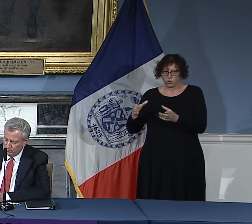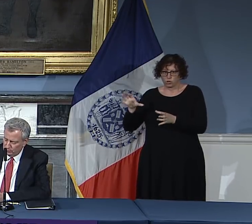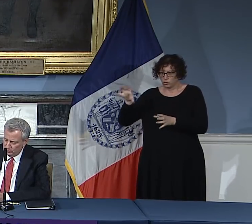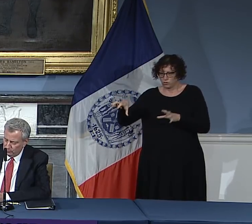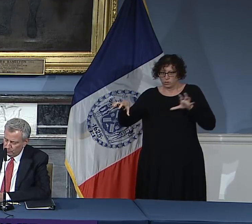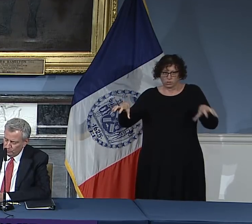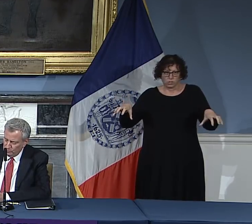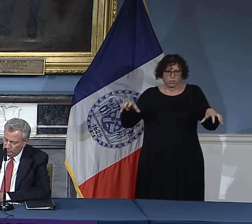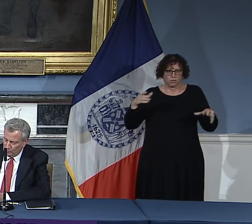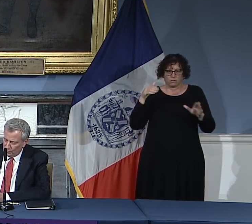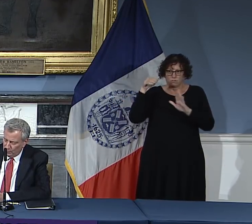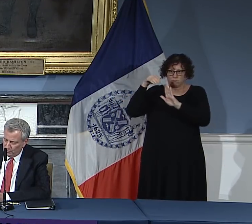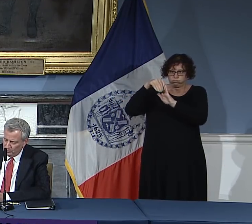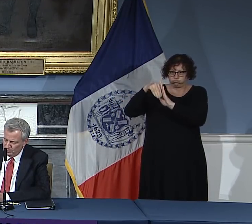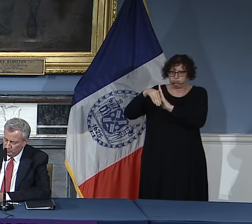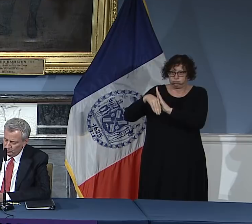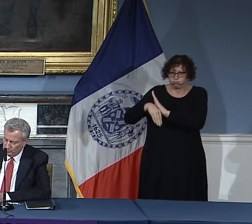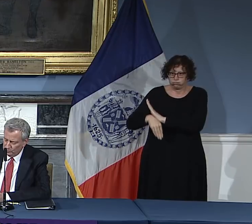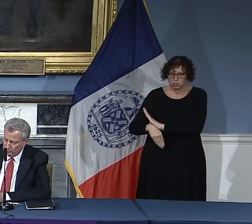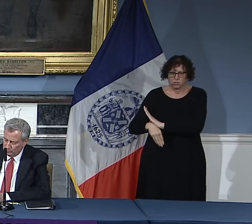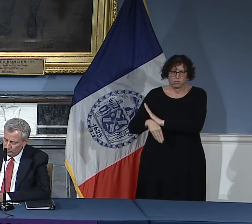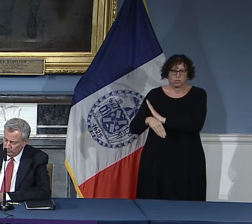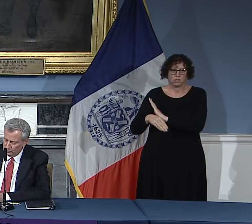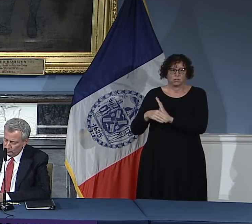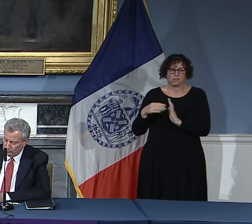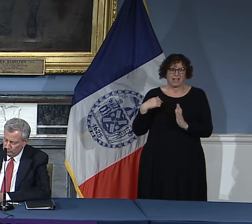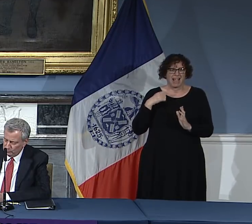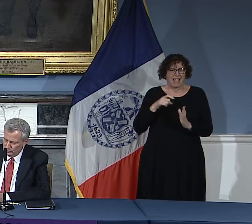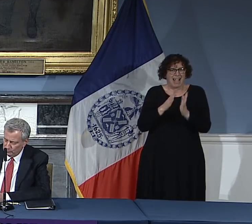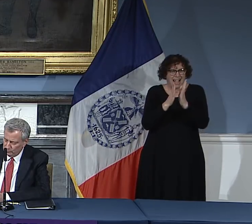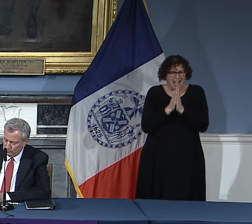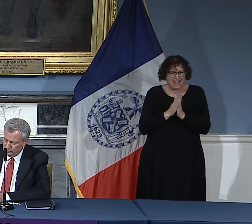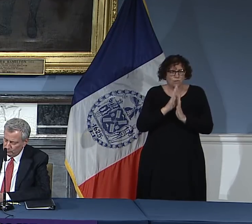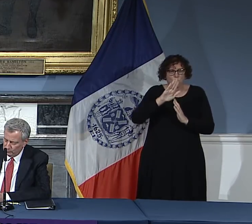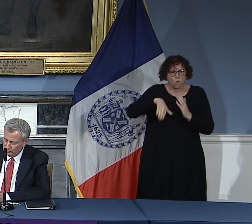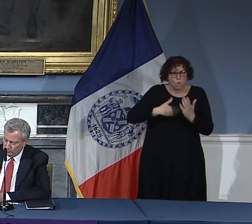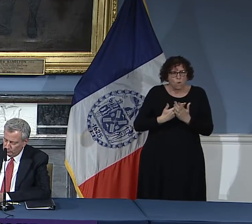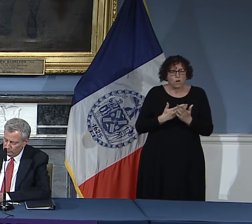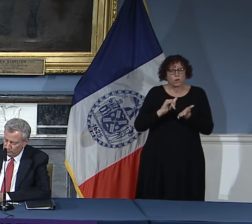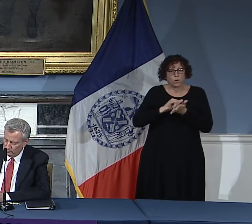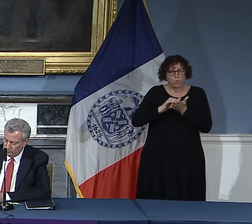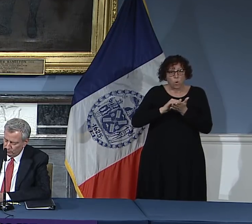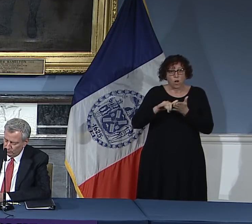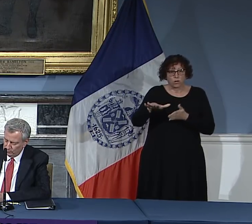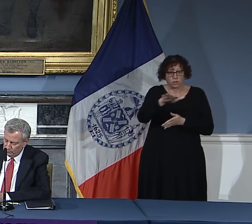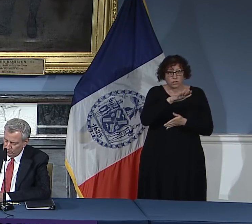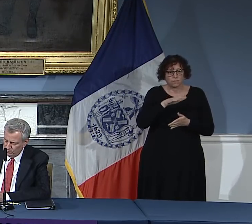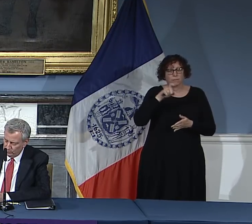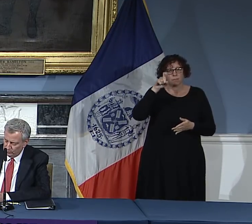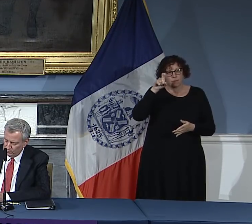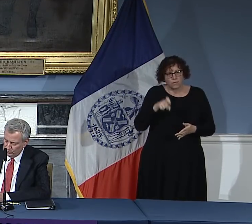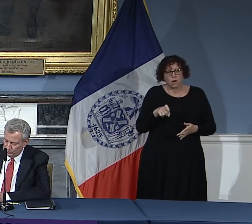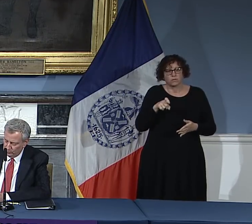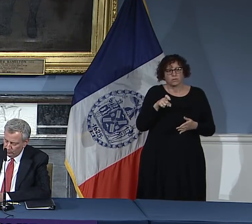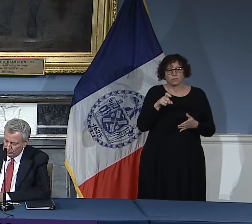ARE QUICKLY DWINDLING. I CALL UPON ALL NEW YORKERS TO TAKE THIS